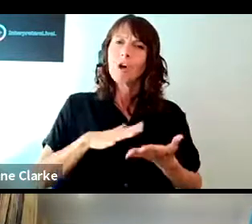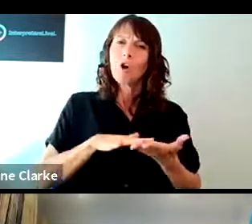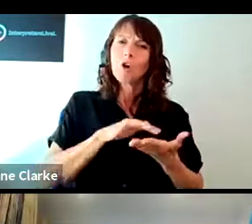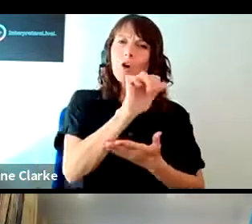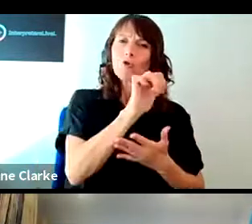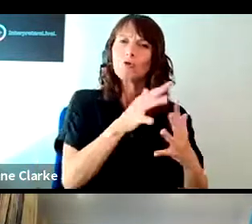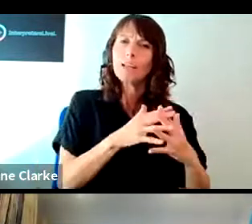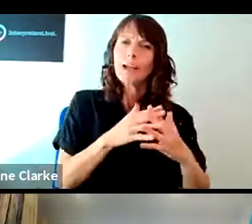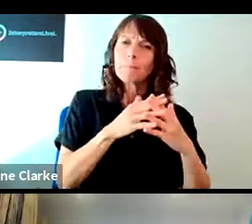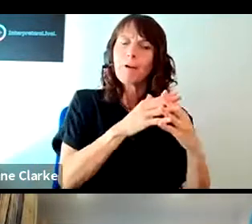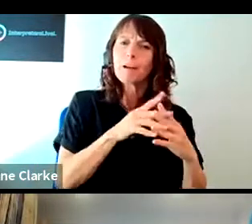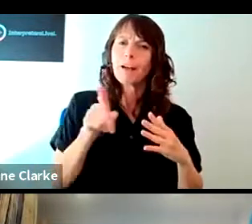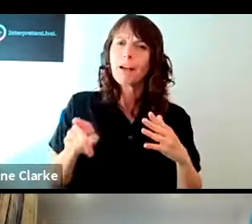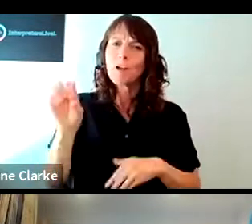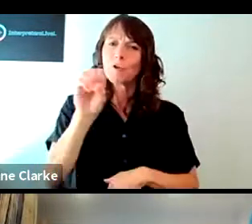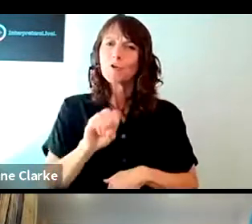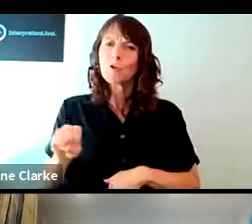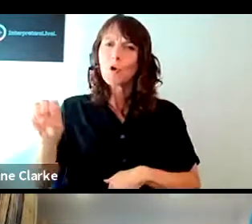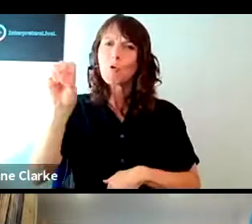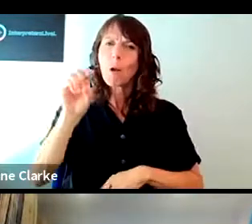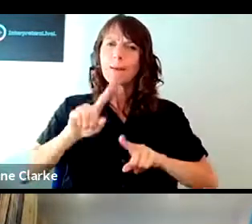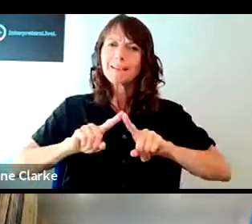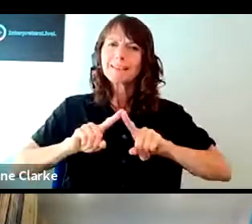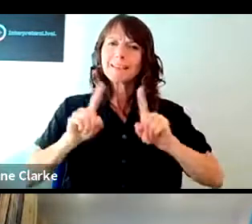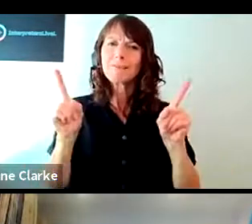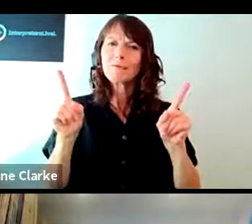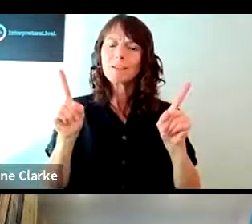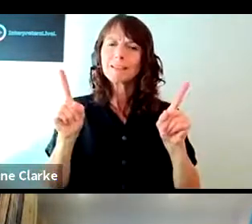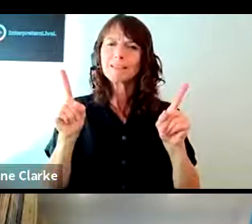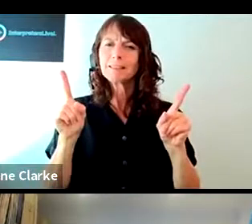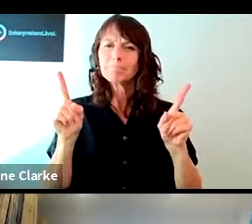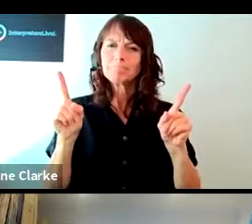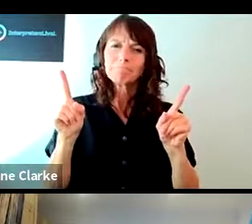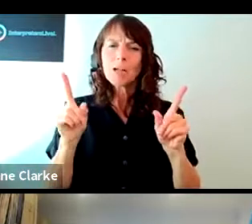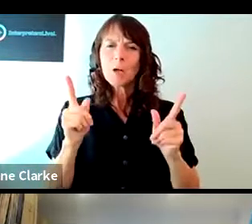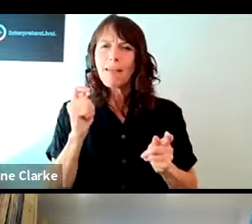different regarding litigation and things like that. And perhaps that's because of the law.